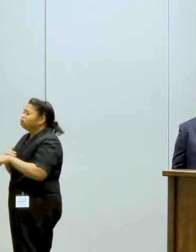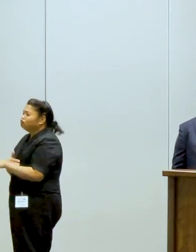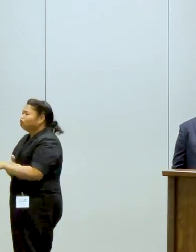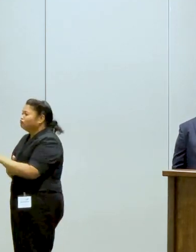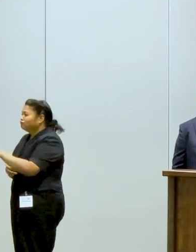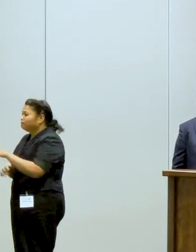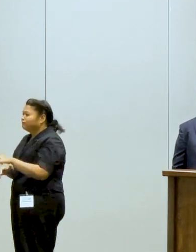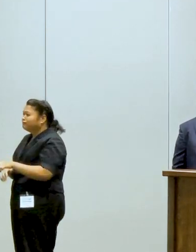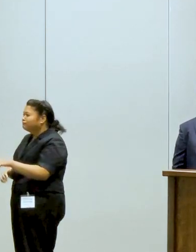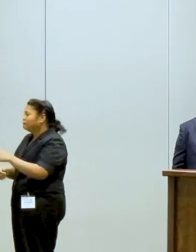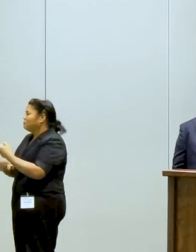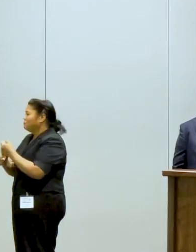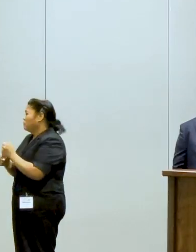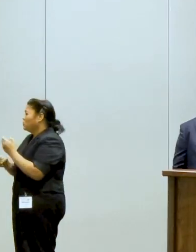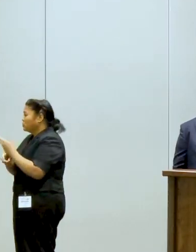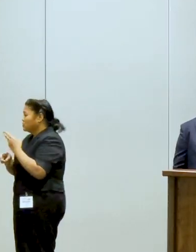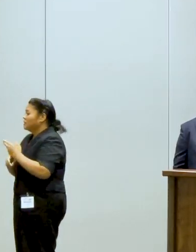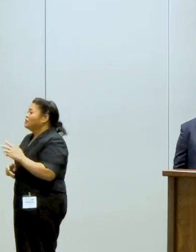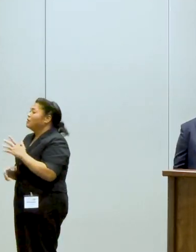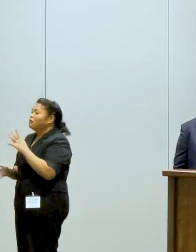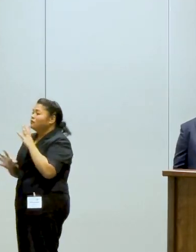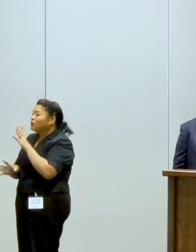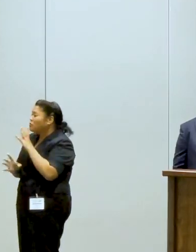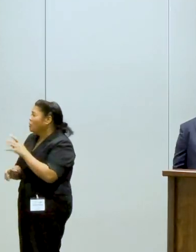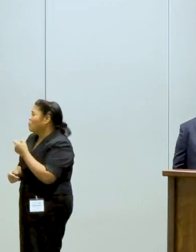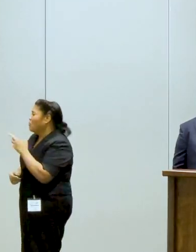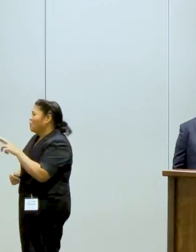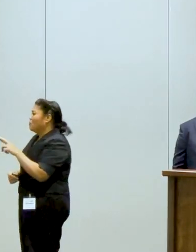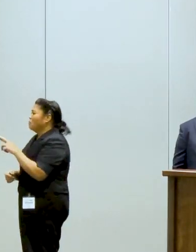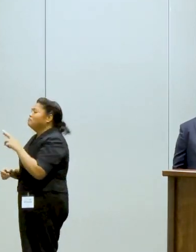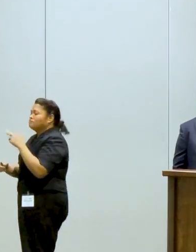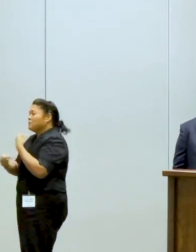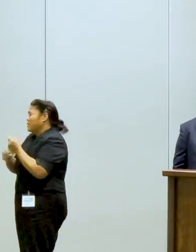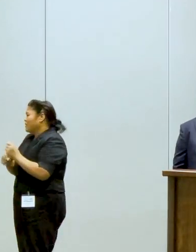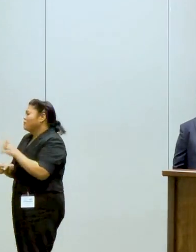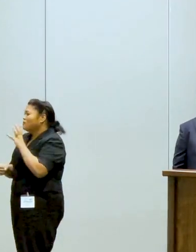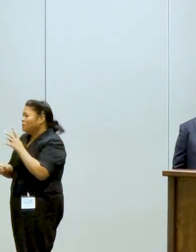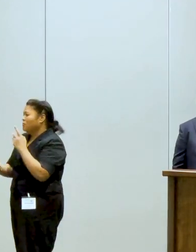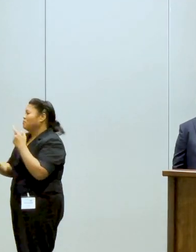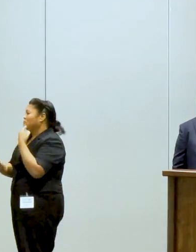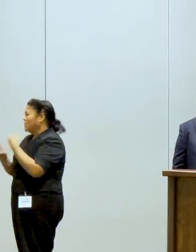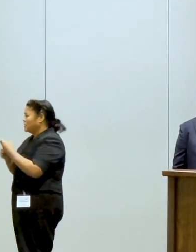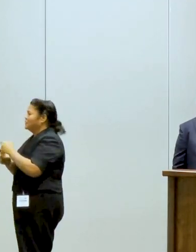verbal and intelligent. For example, instead of scrolling